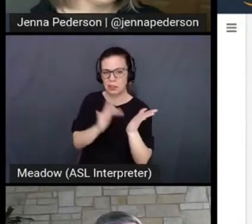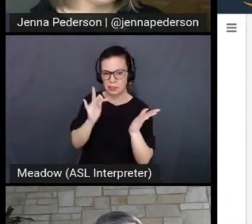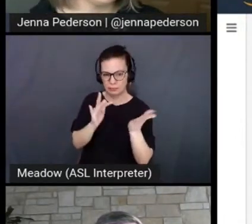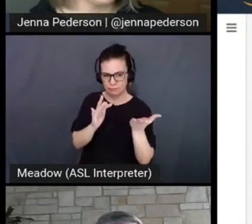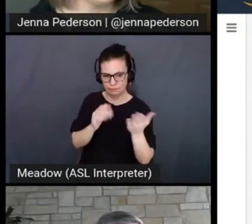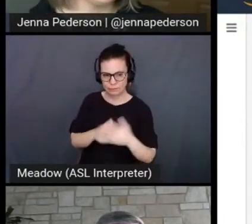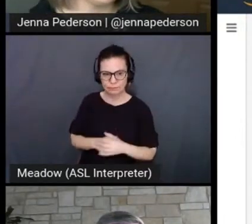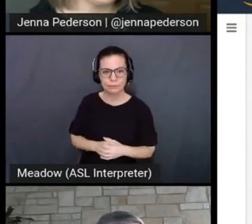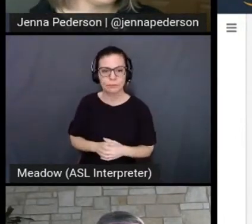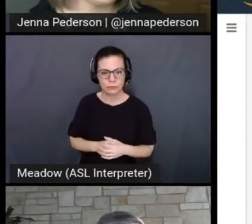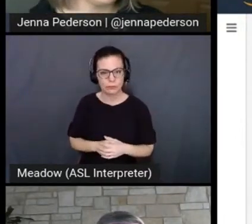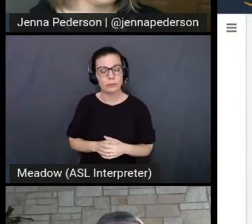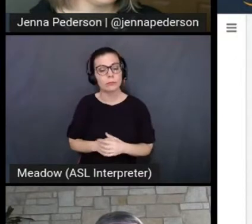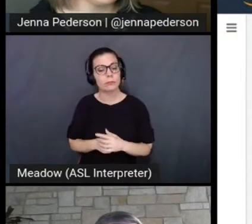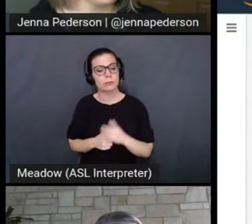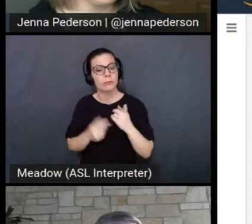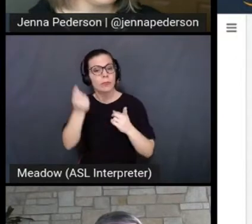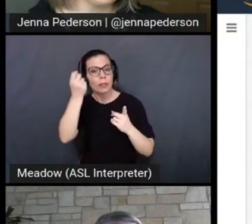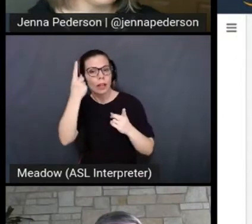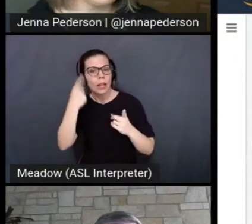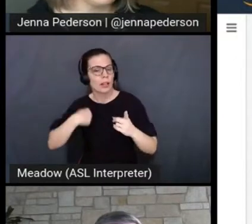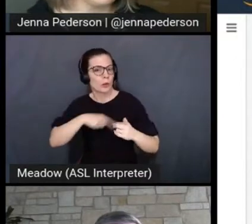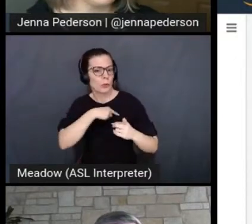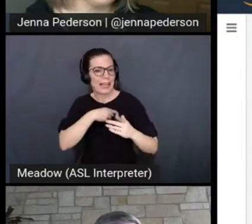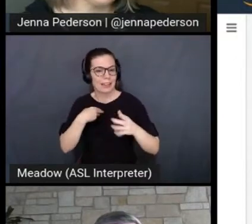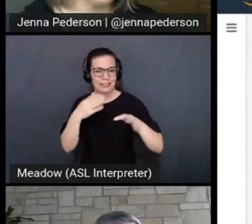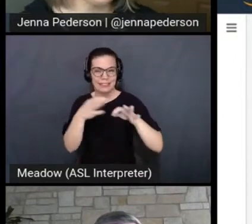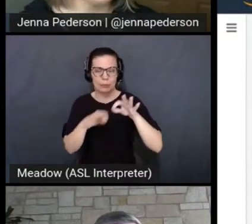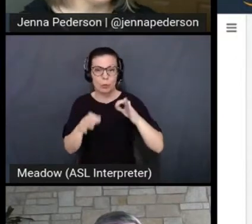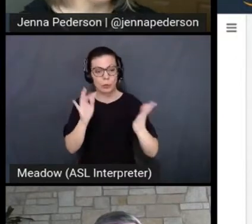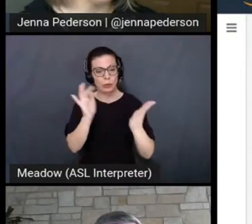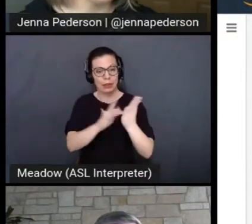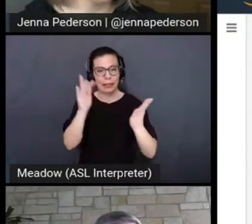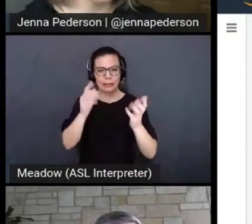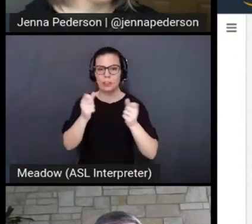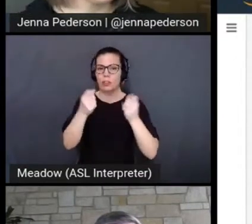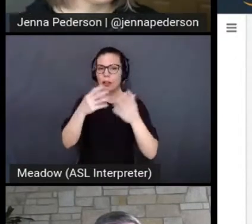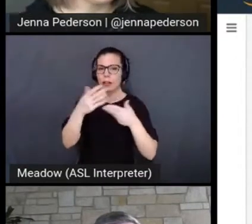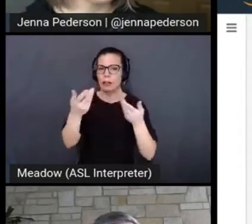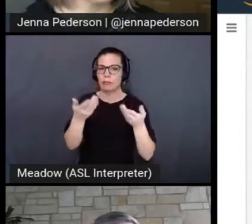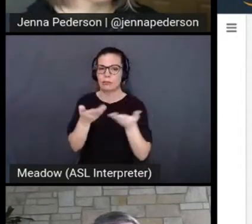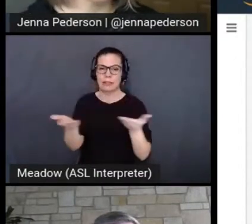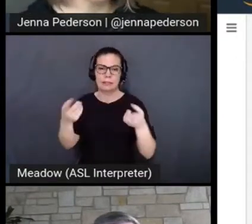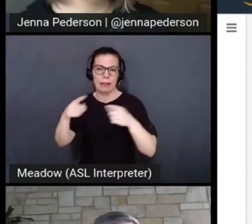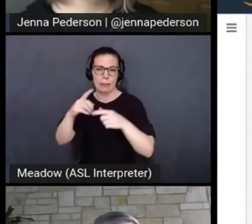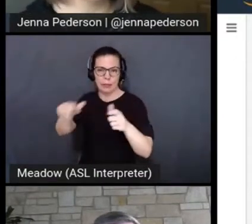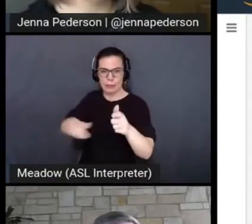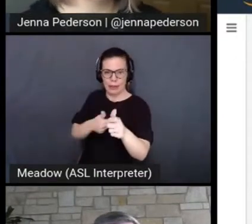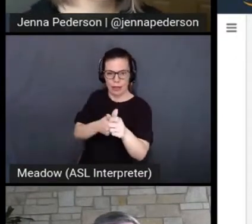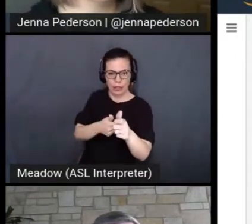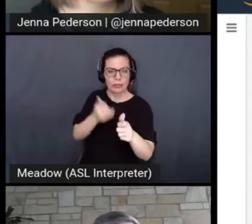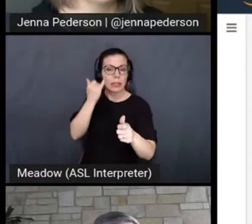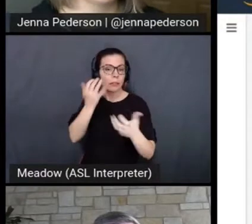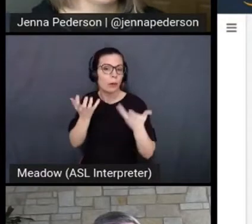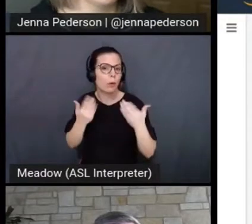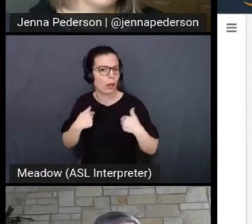Now we need a very simple one. When you do that, it does a lot of things behind the scenes. And if I want to, I could actually create my database.